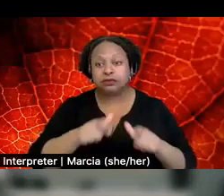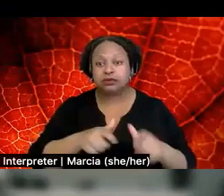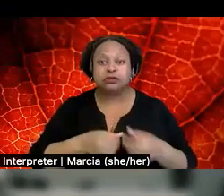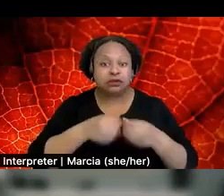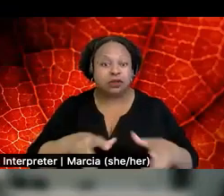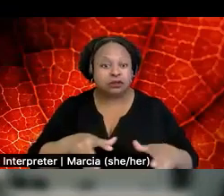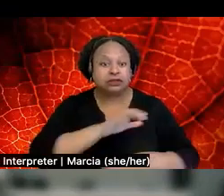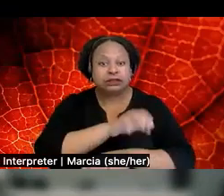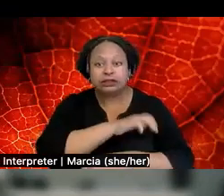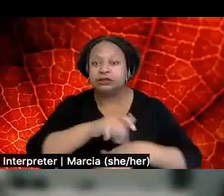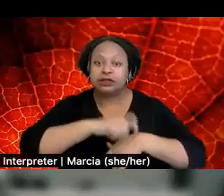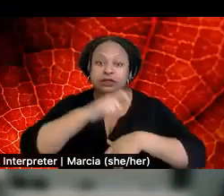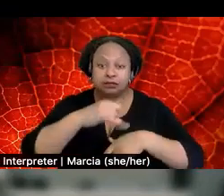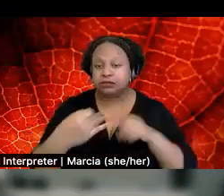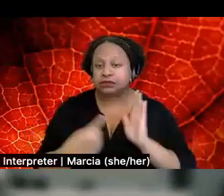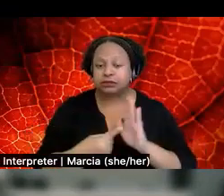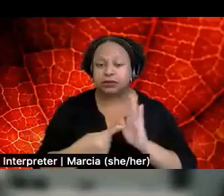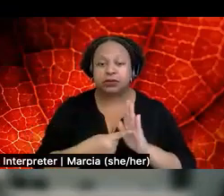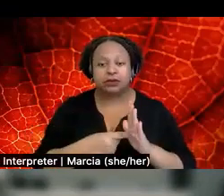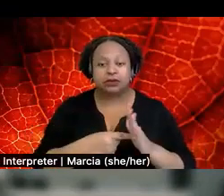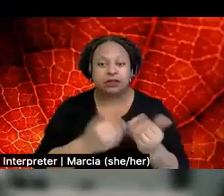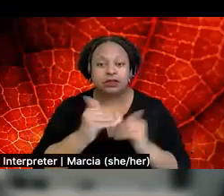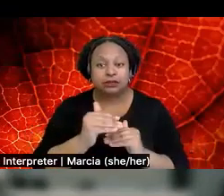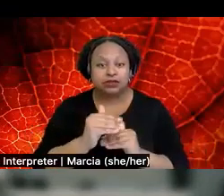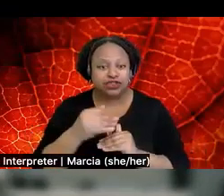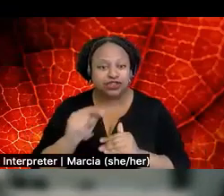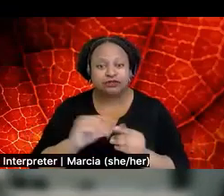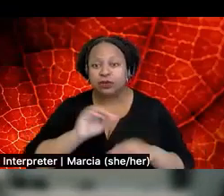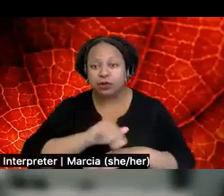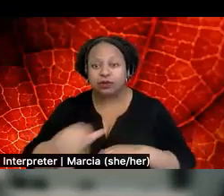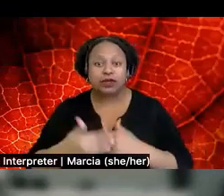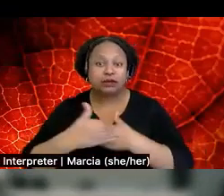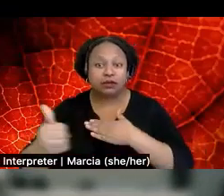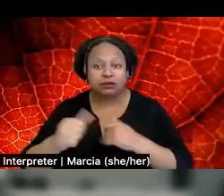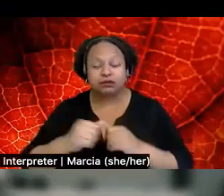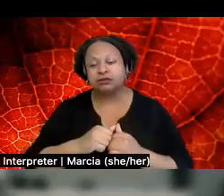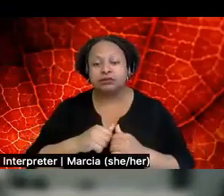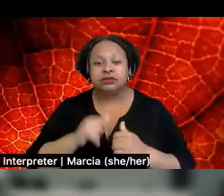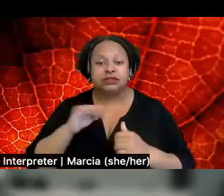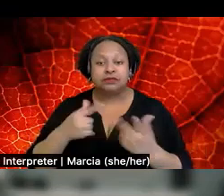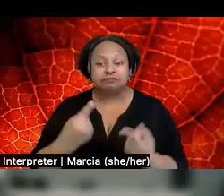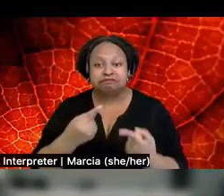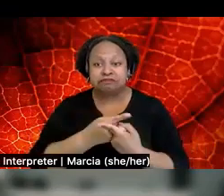For example, limited shifts, no overnight call. Does it compromise their clinical learning